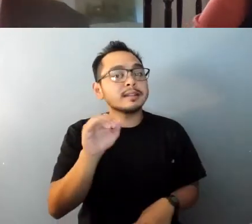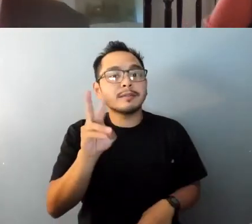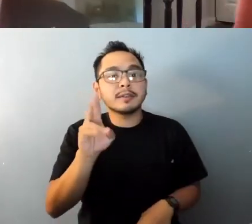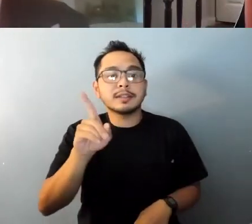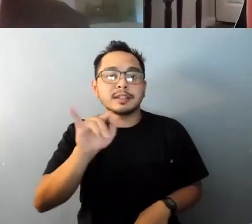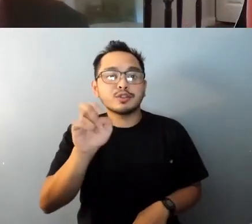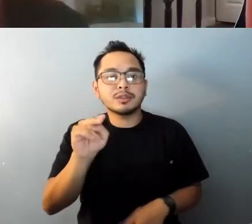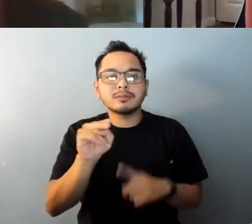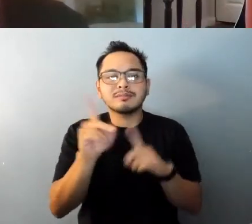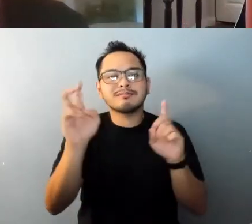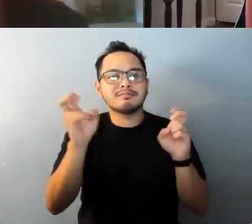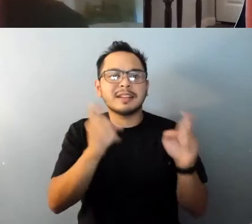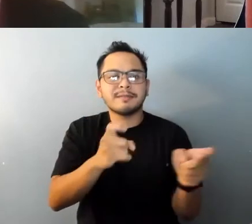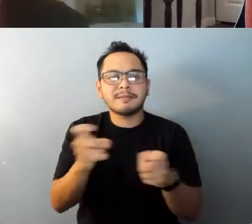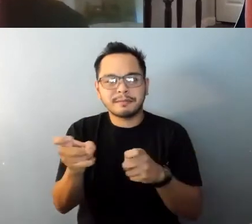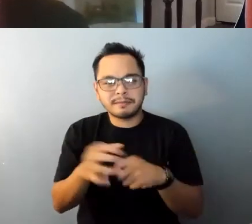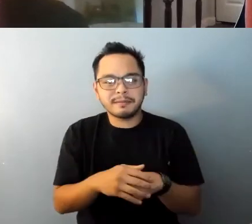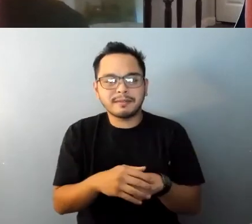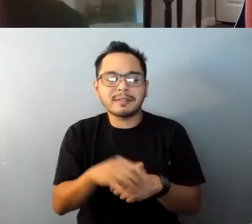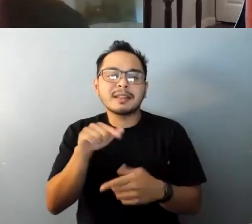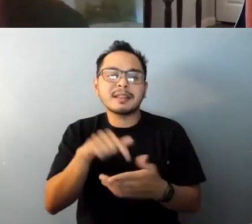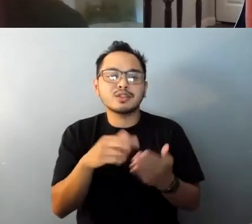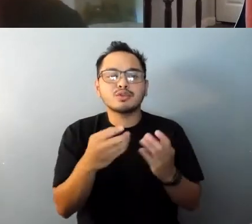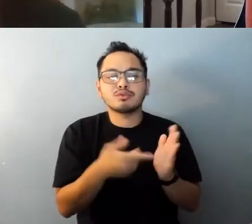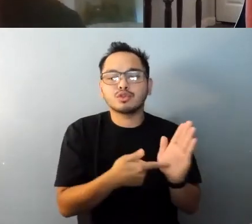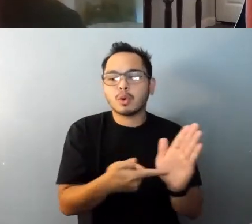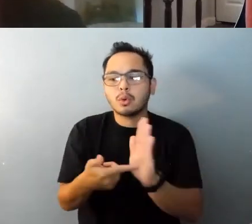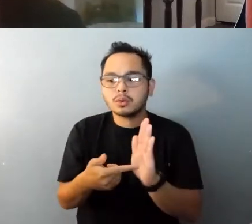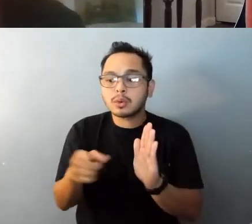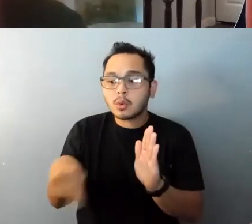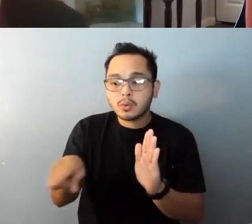it is presenting something to hopefully make the unworthy worthy. And of course that is